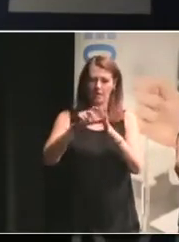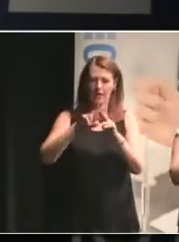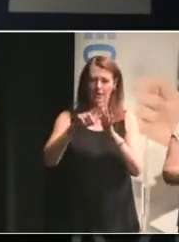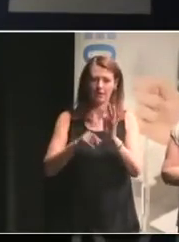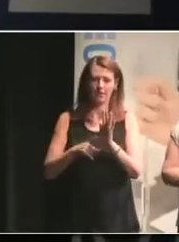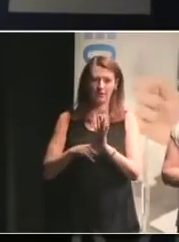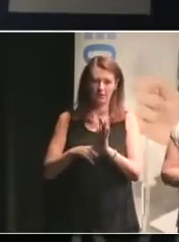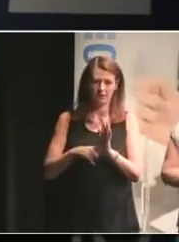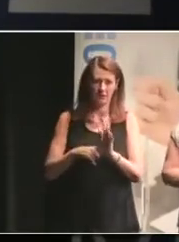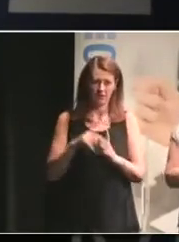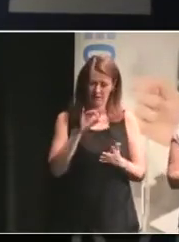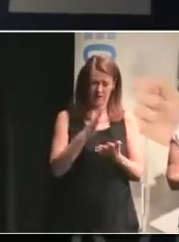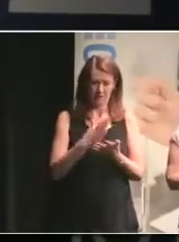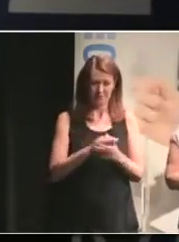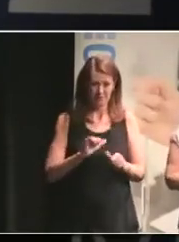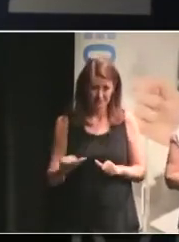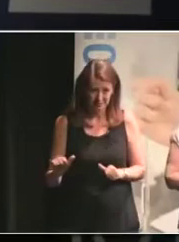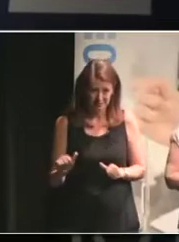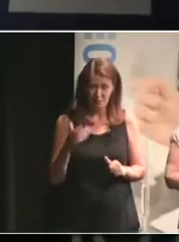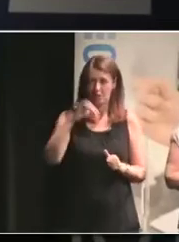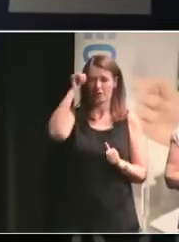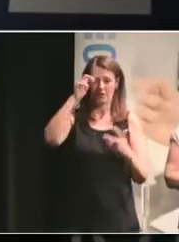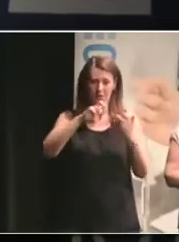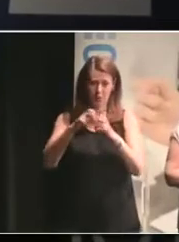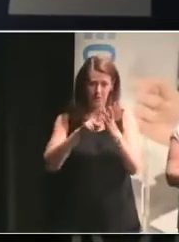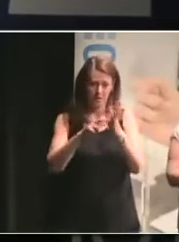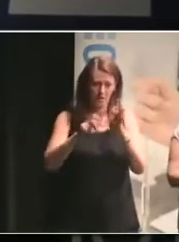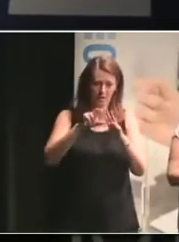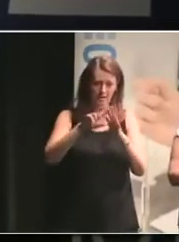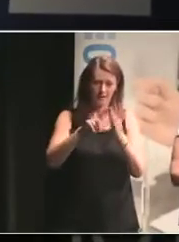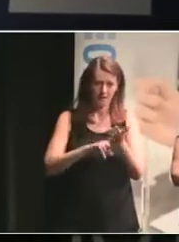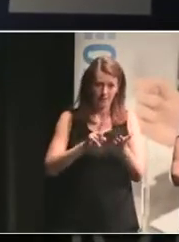something that's not desirable we know about the issues of landfills we know in Victoria at